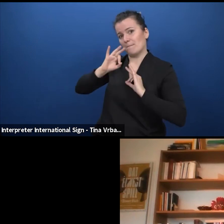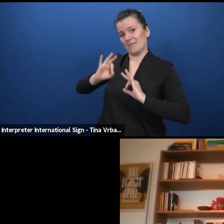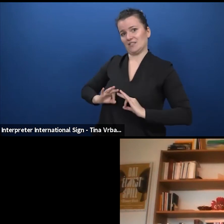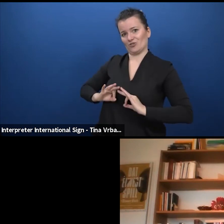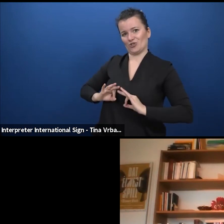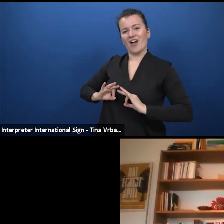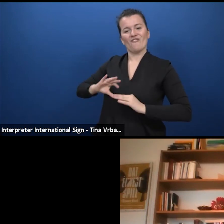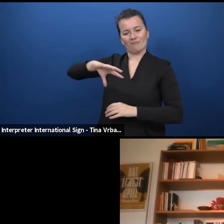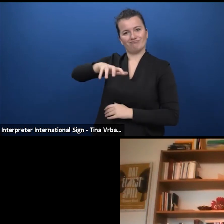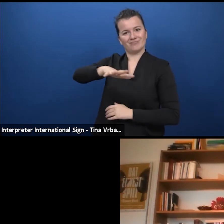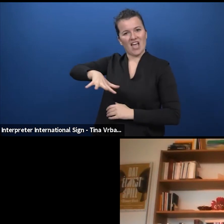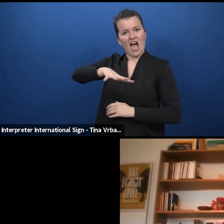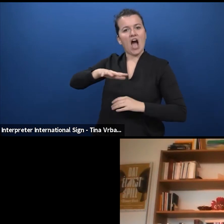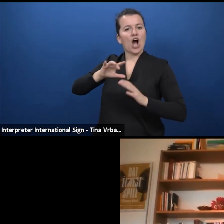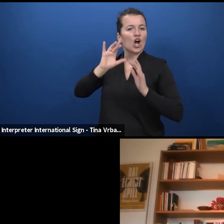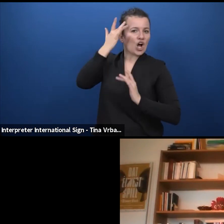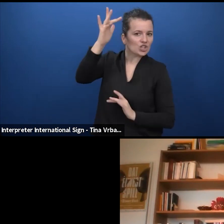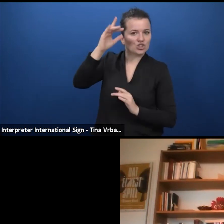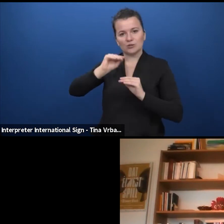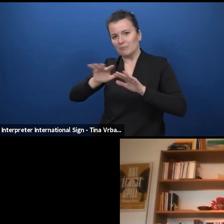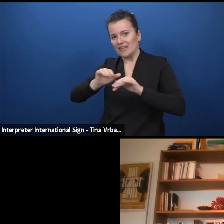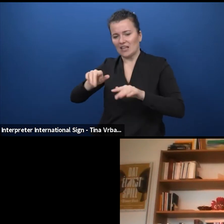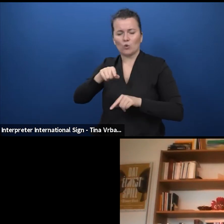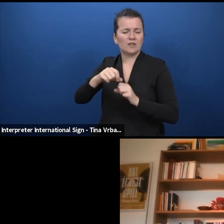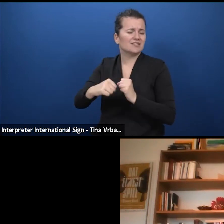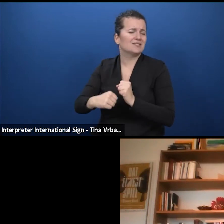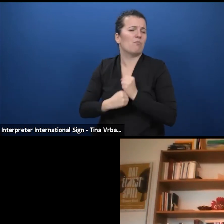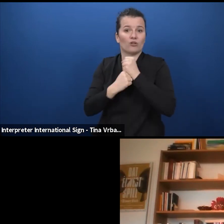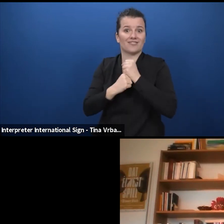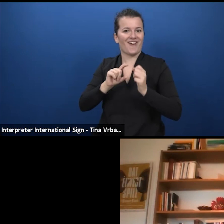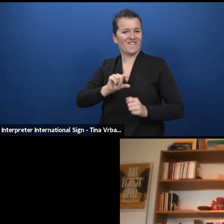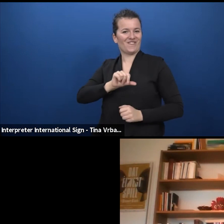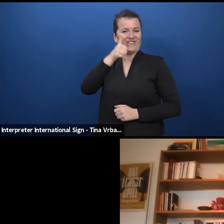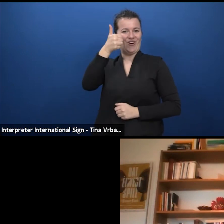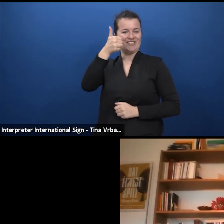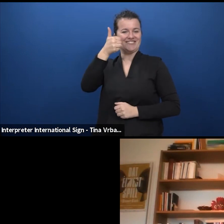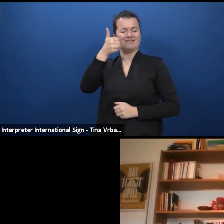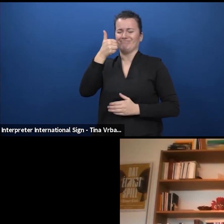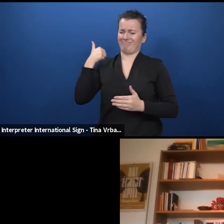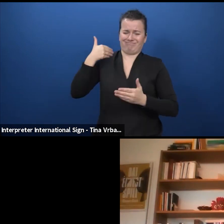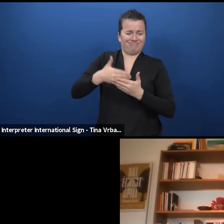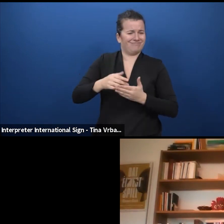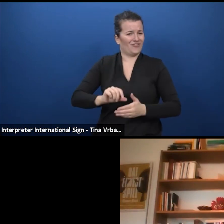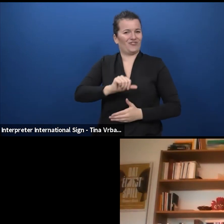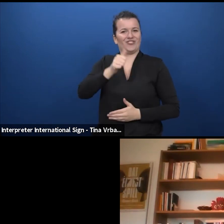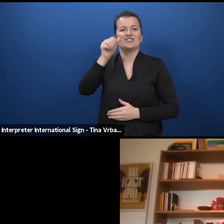who have supported this first ever European Theatre Forum in the frame of the German